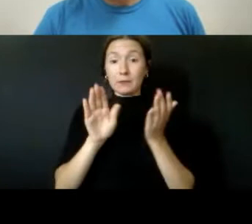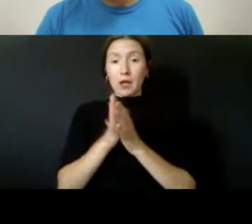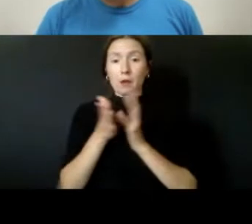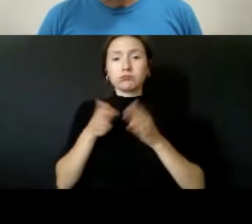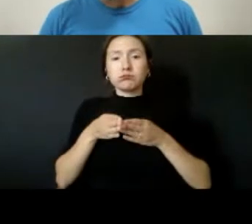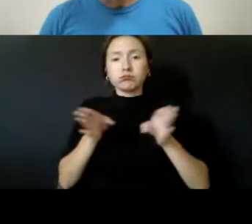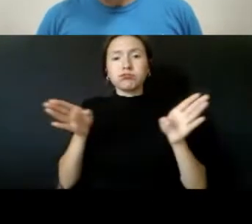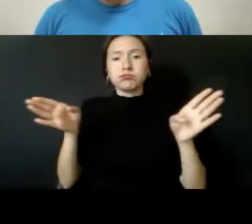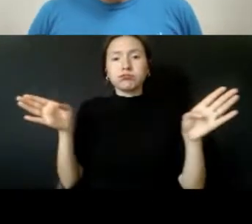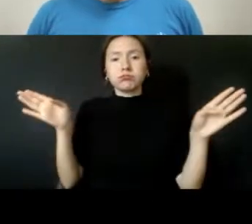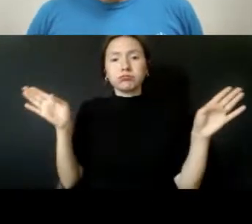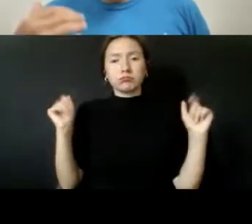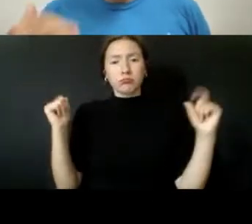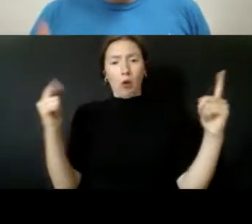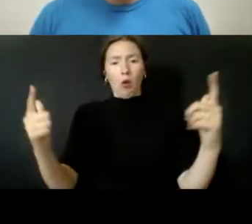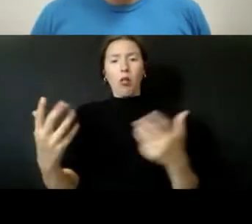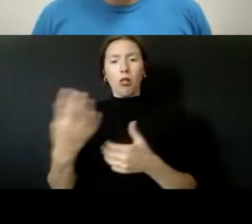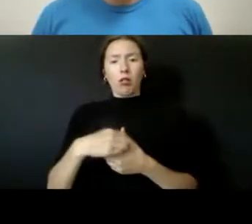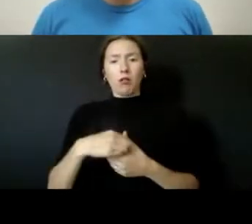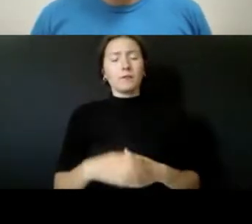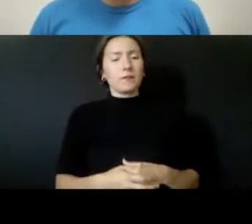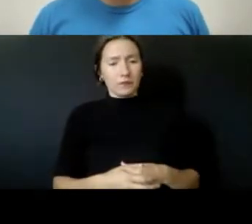so i'm gonna jump right into the 10 things that i think you can do